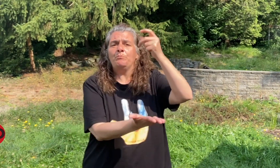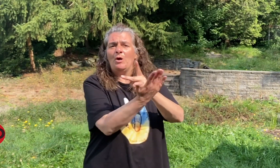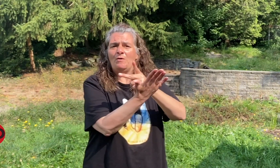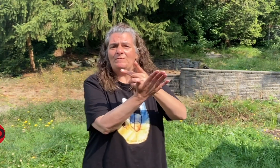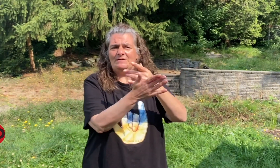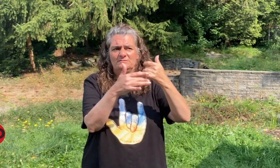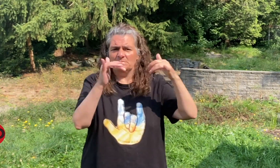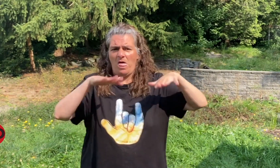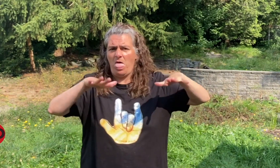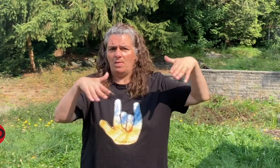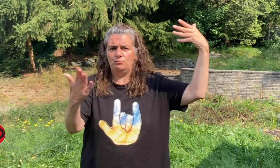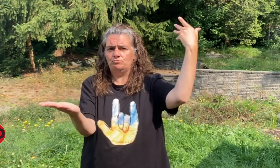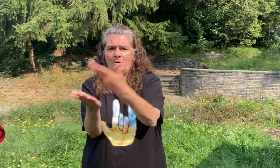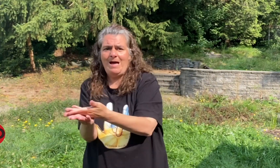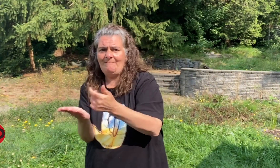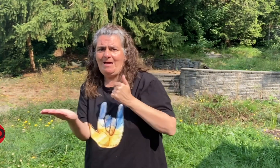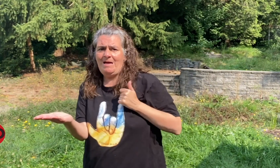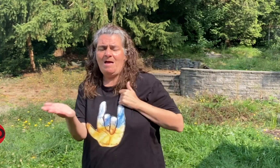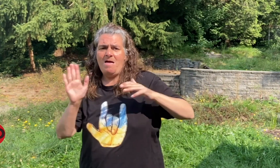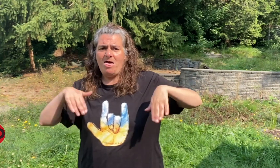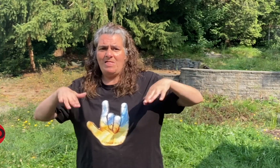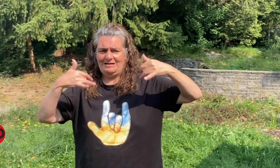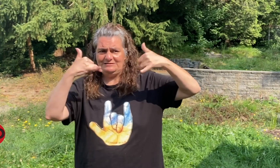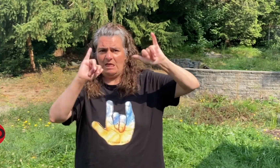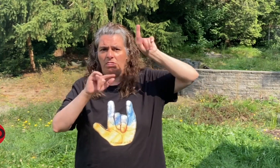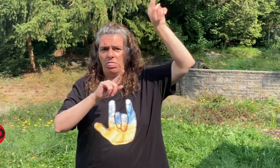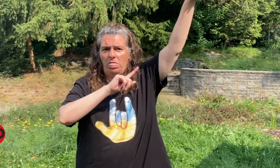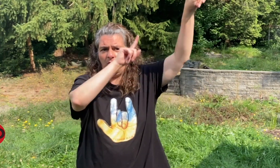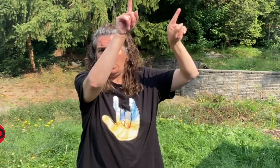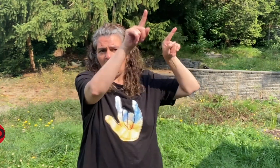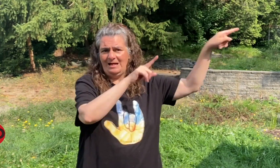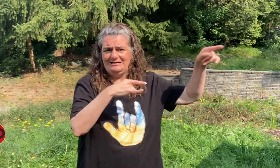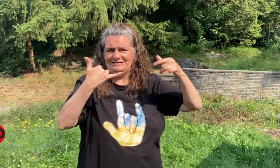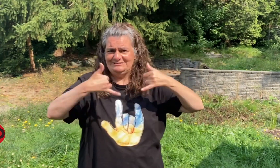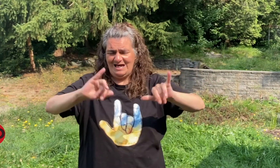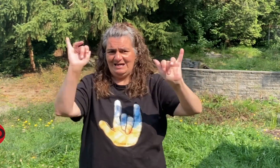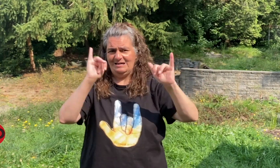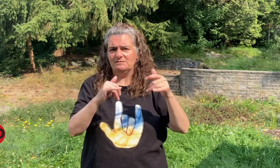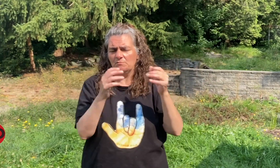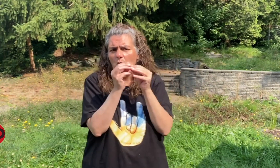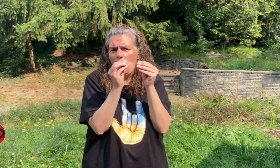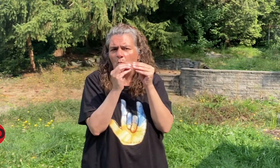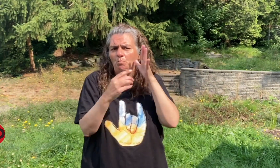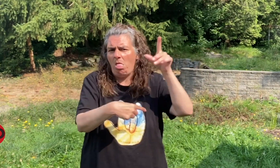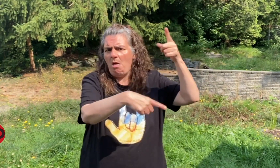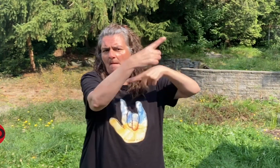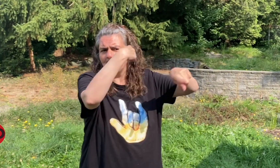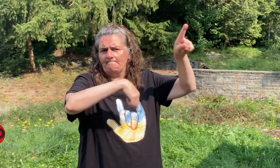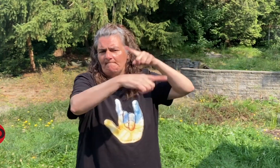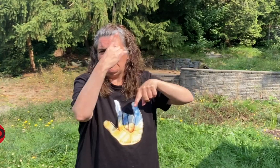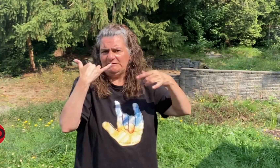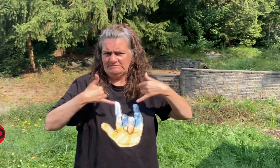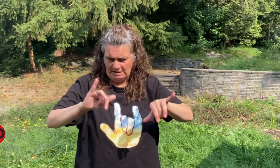and were approved under CUAET but haven’t arrived in Canada are still